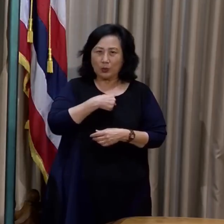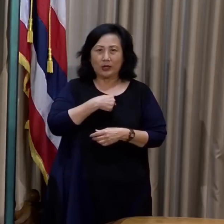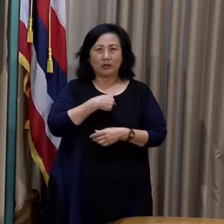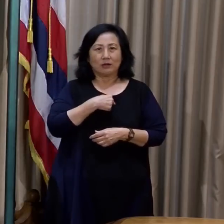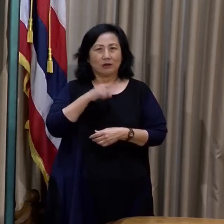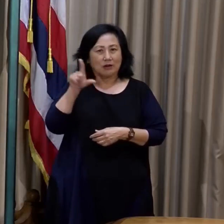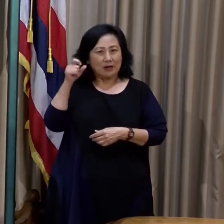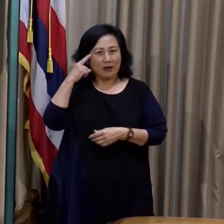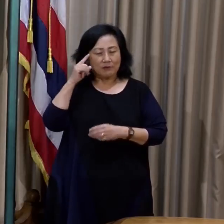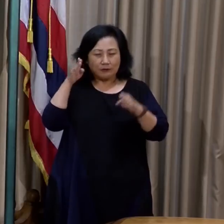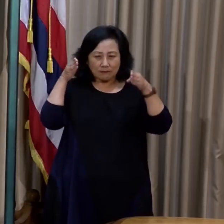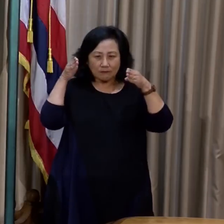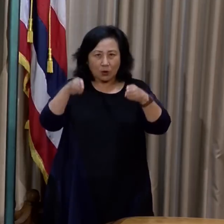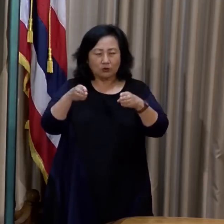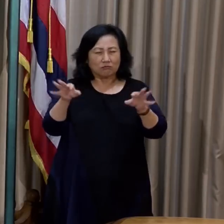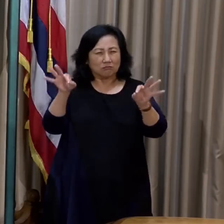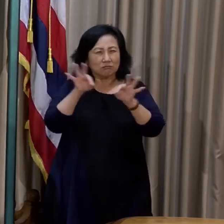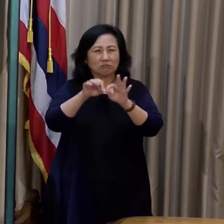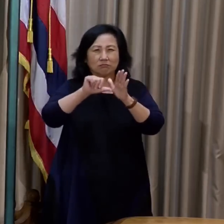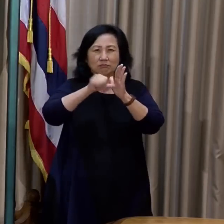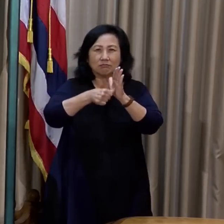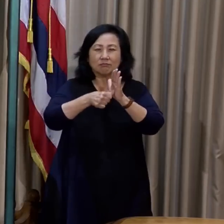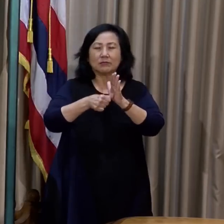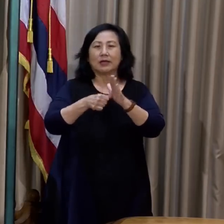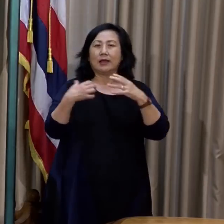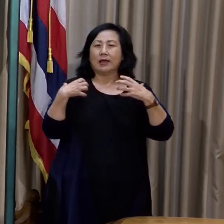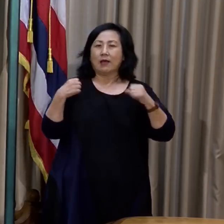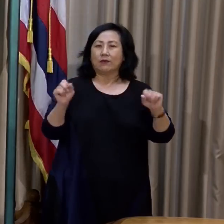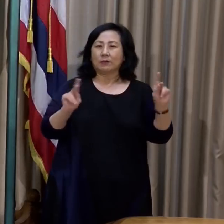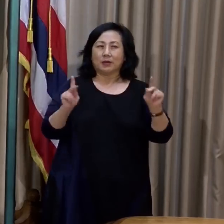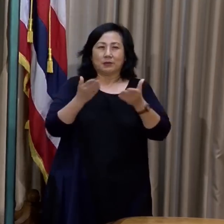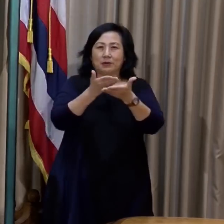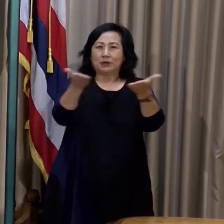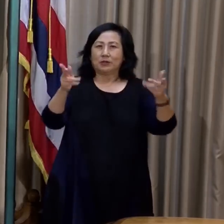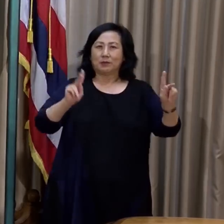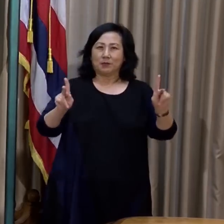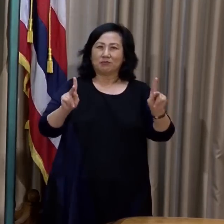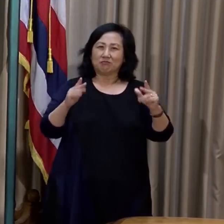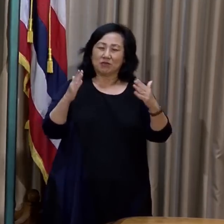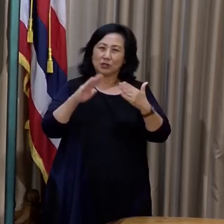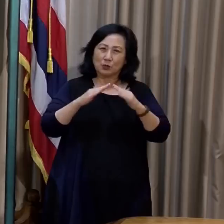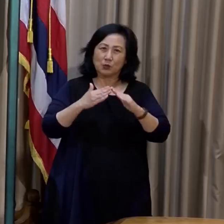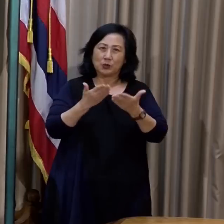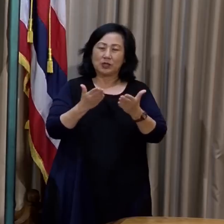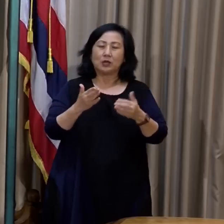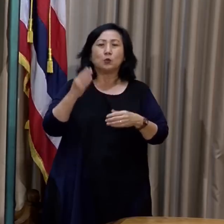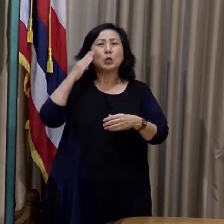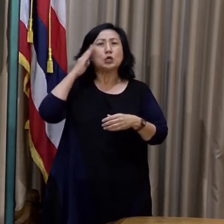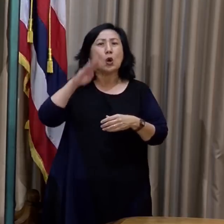ISLANDS. I JUST WANT TO ASSURE EVERYONE THAT WE ARE FOCUSED ON THE HEALTH AND WELL-BEING OF OUR